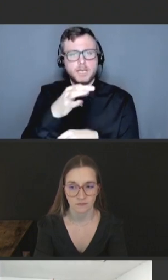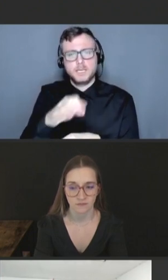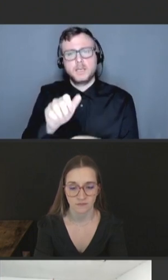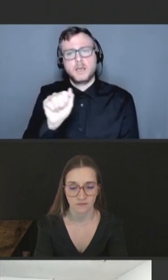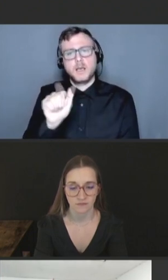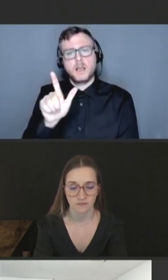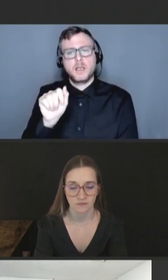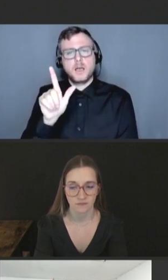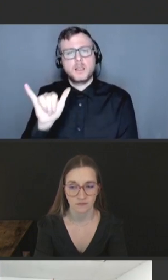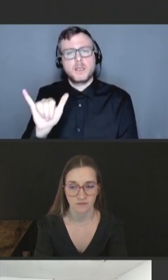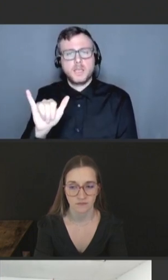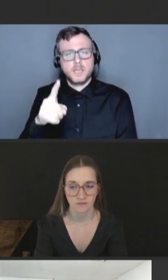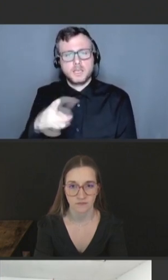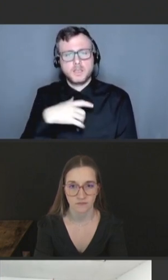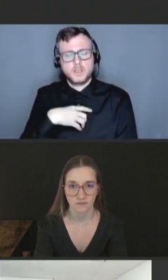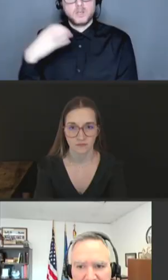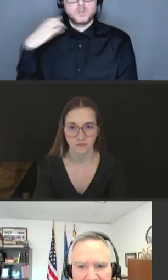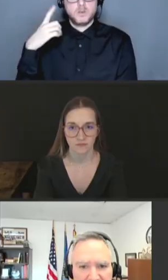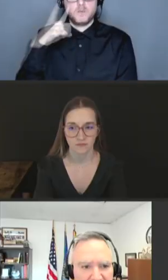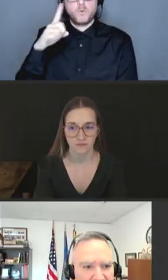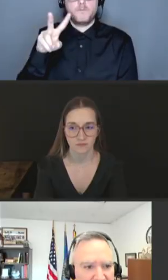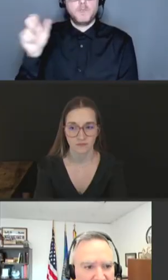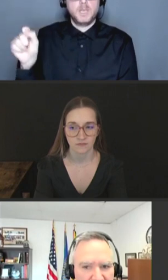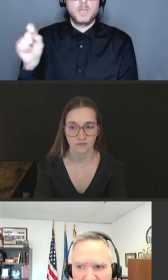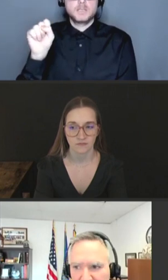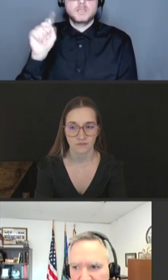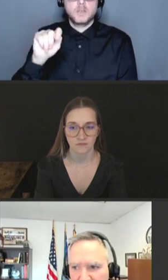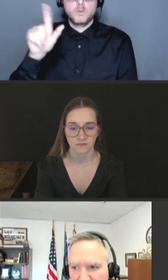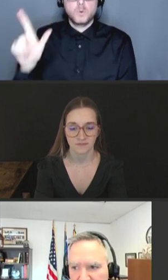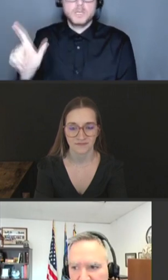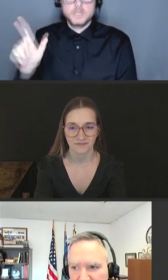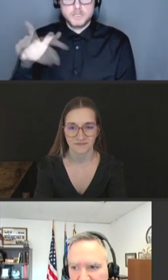of the Research and Development Service at the VA Saint Louis healthcare system. He'll discuss